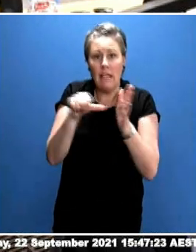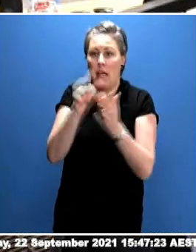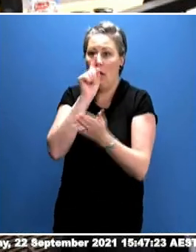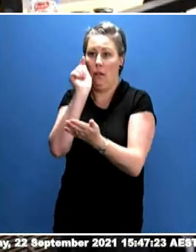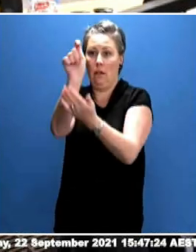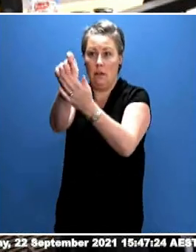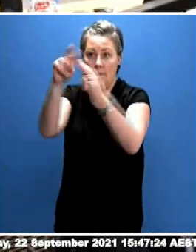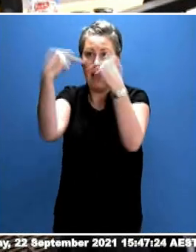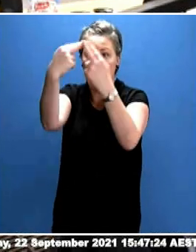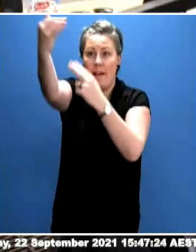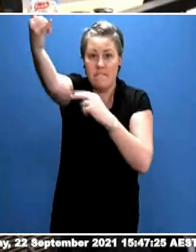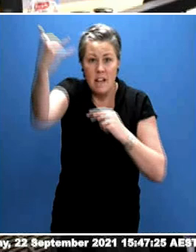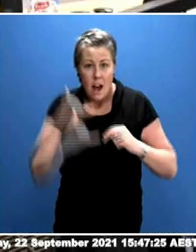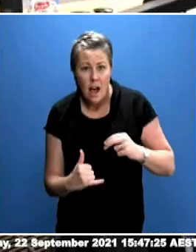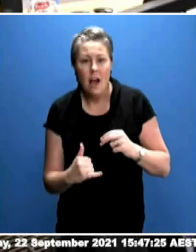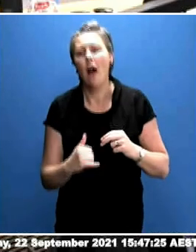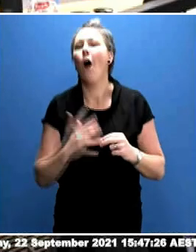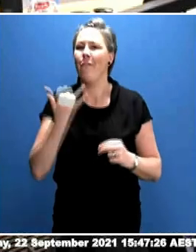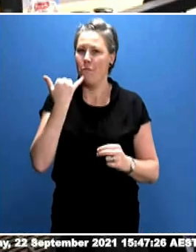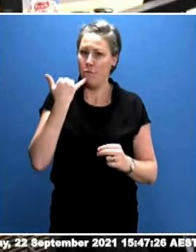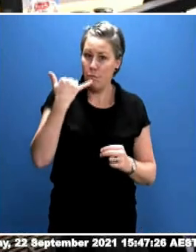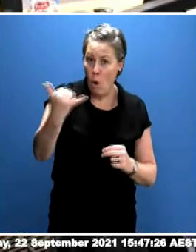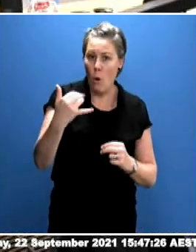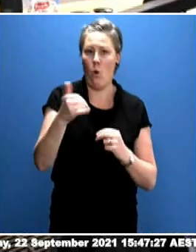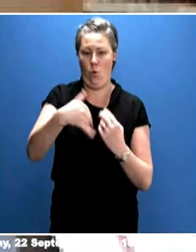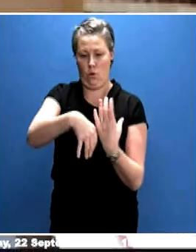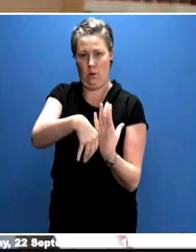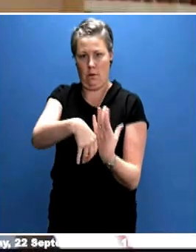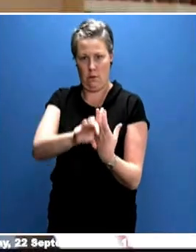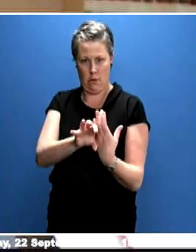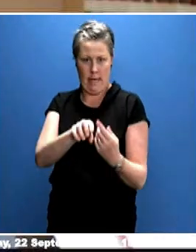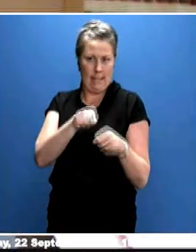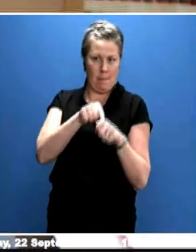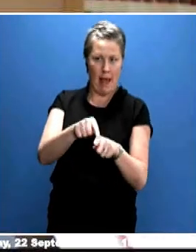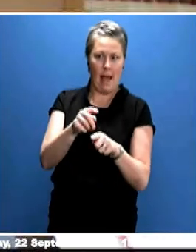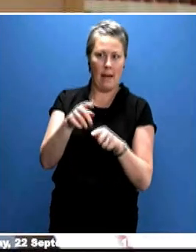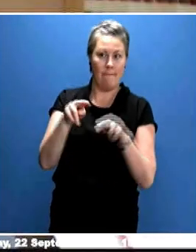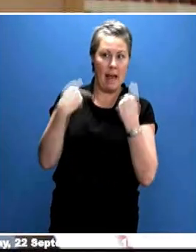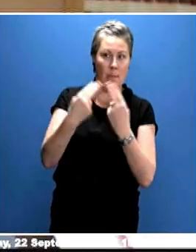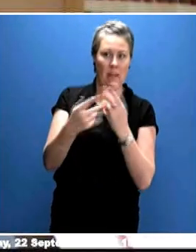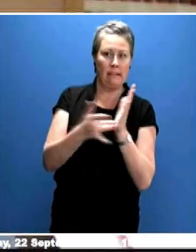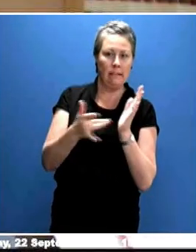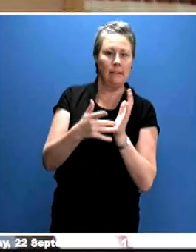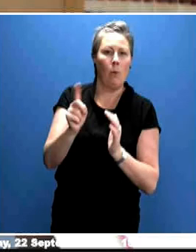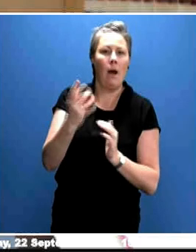We would do phone calls or videolinks depending on what the family have. Either can be arranged.